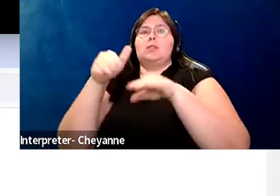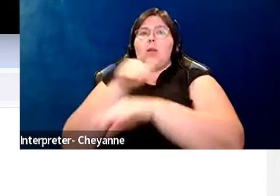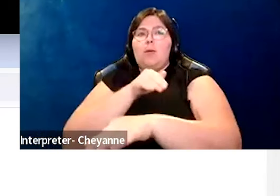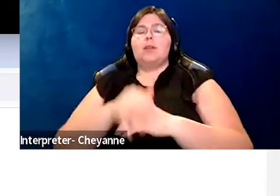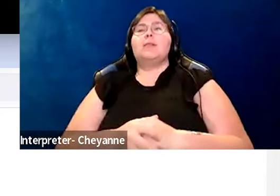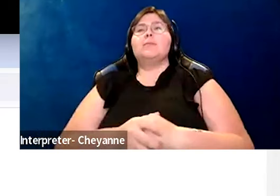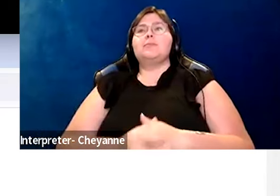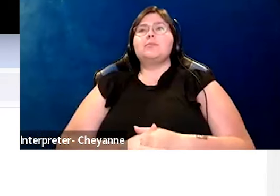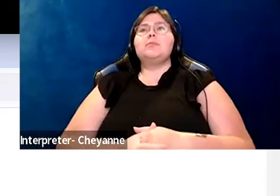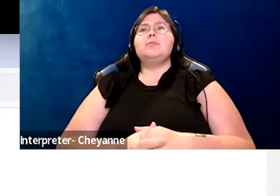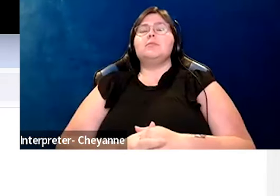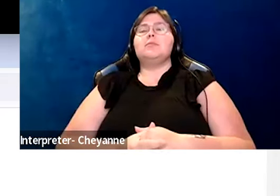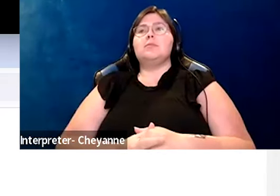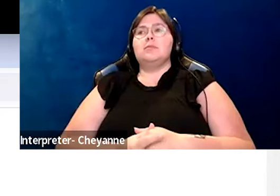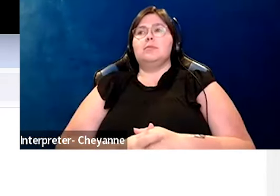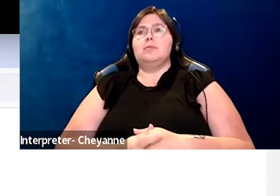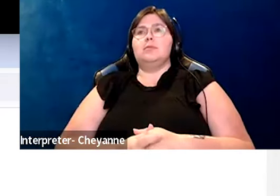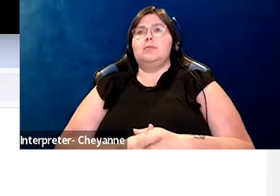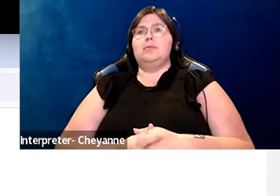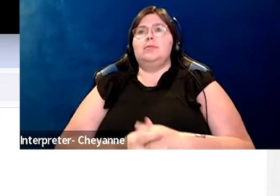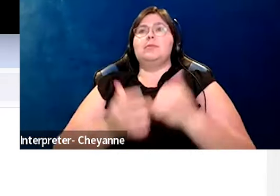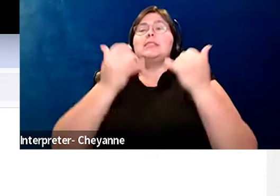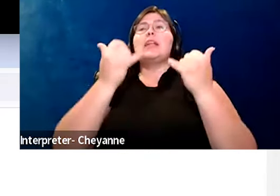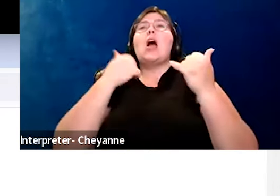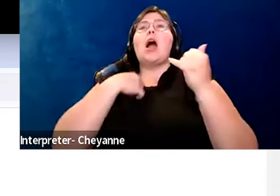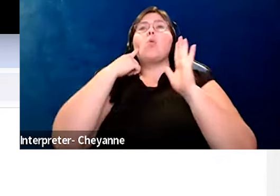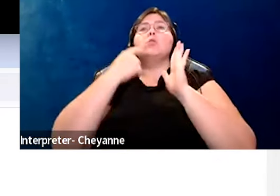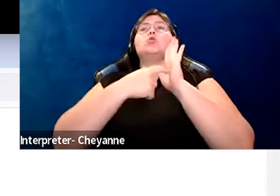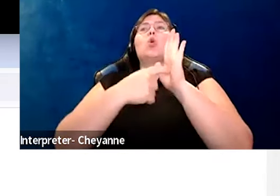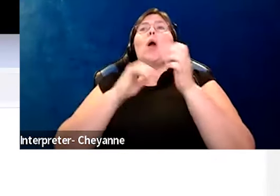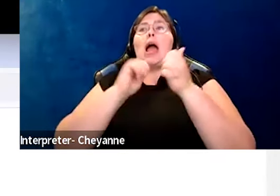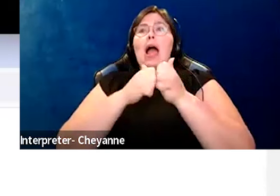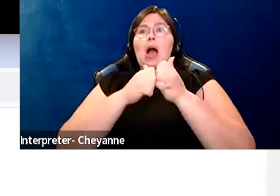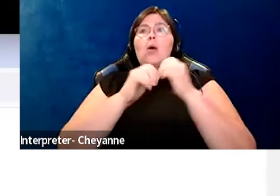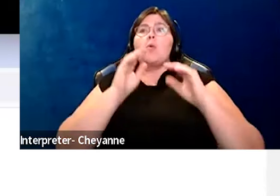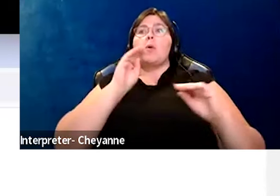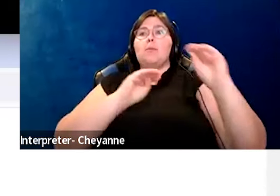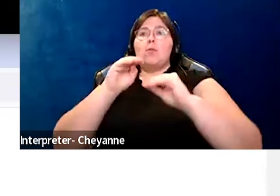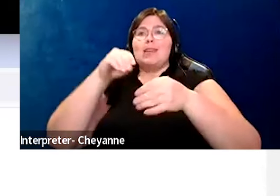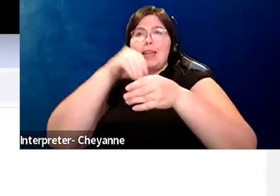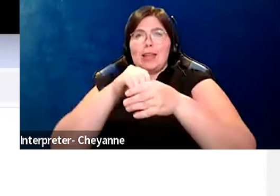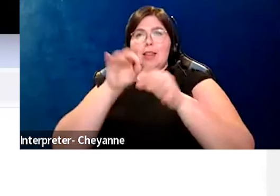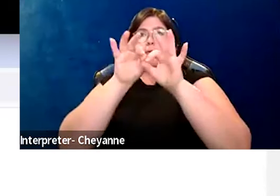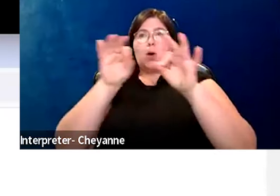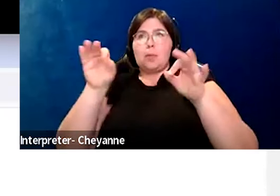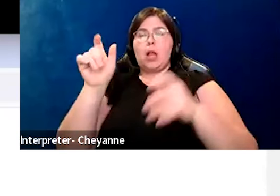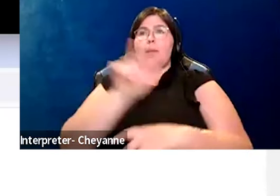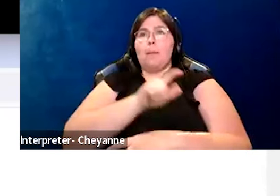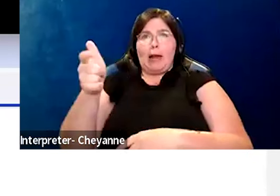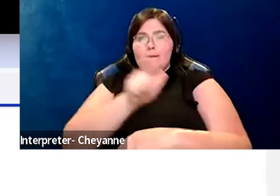[VIDEO PLAYBACK] Now I'm going to show how we would move inside the formula by going back and forth.